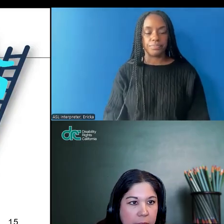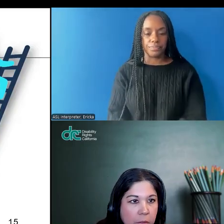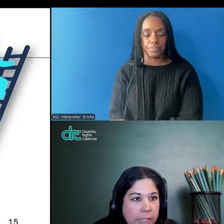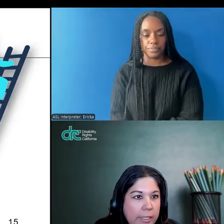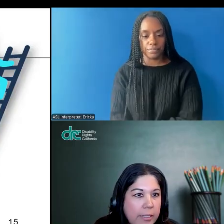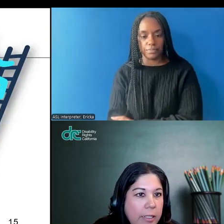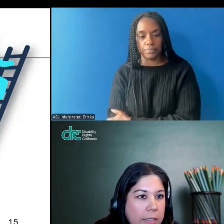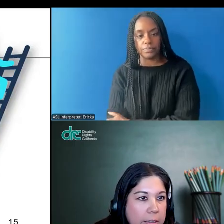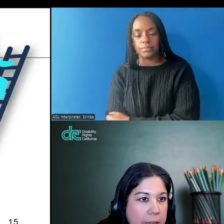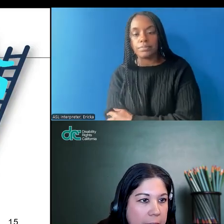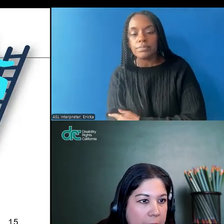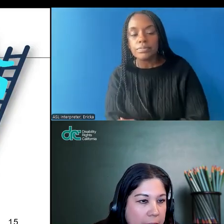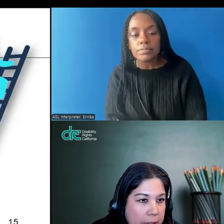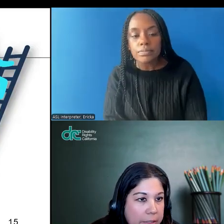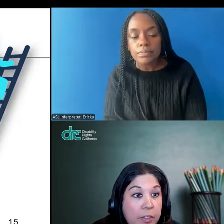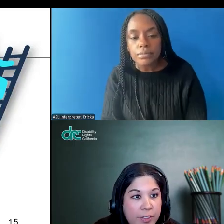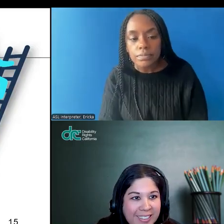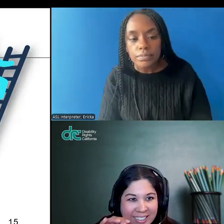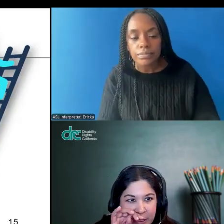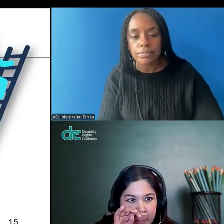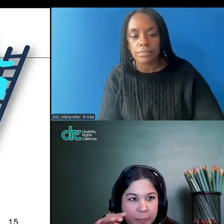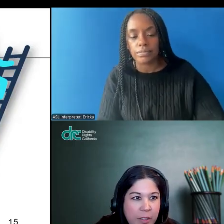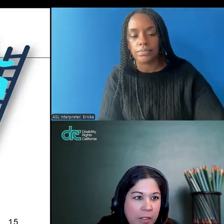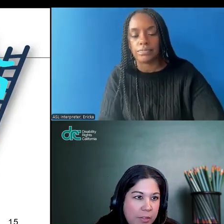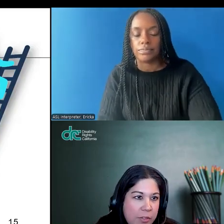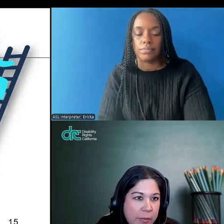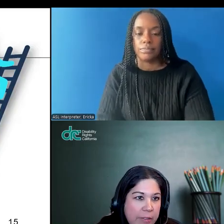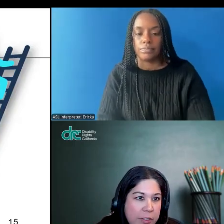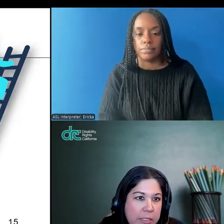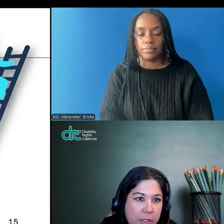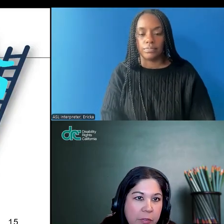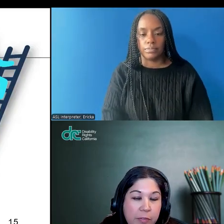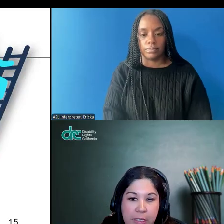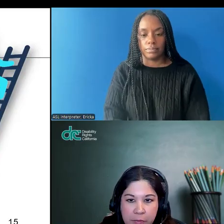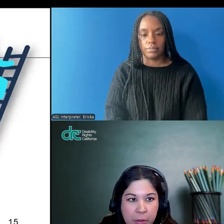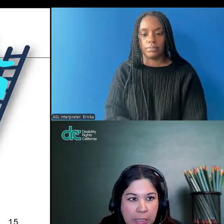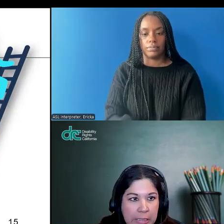Okay. And another also that we have to consider for effective request